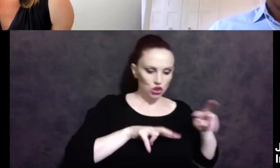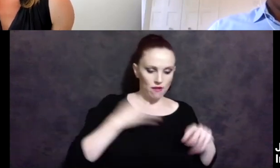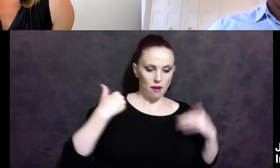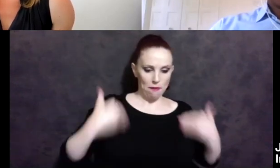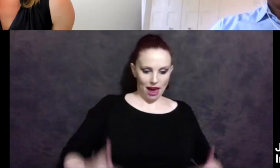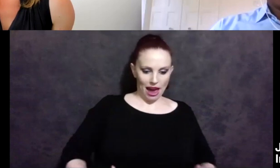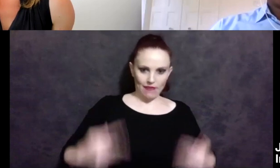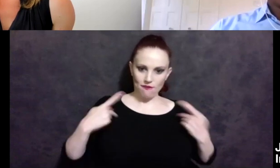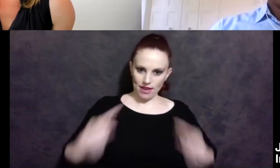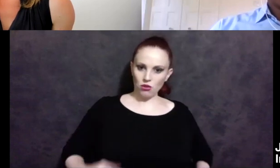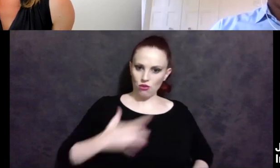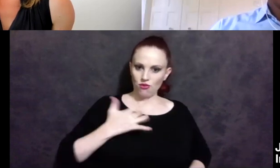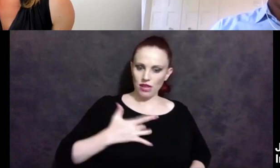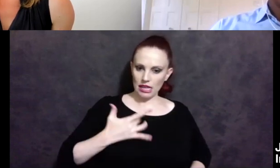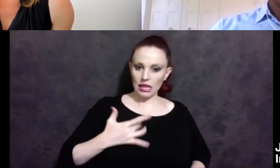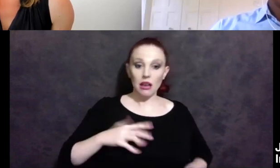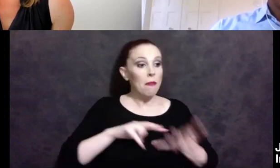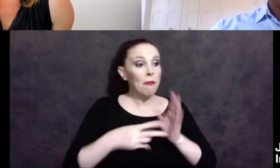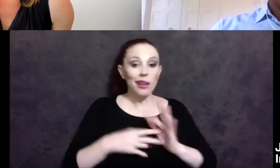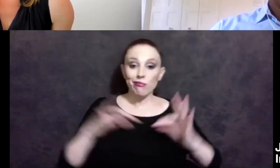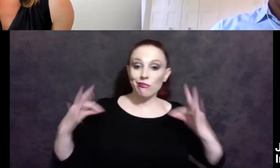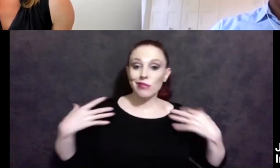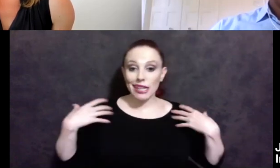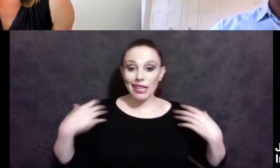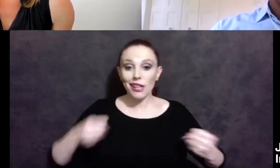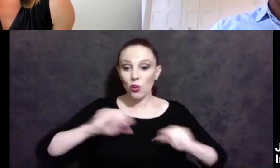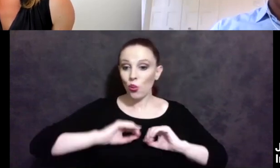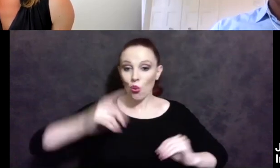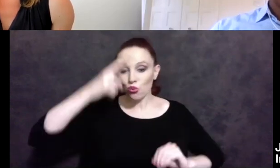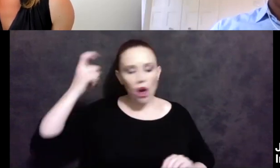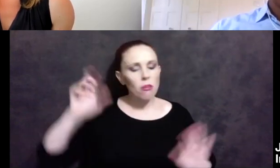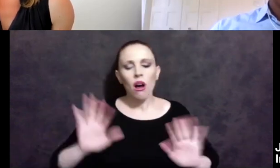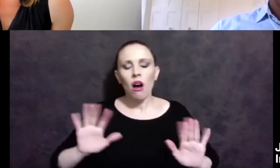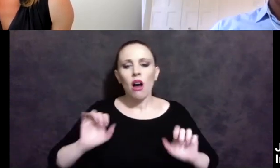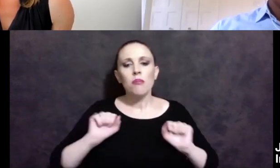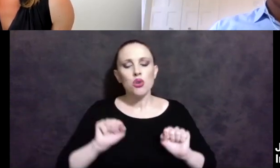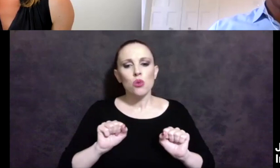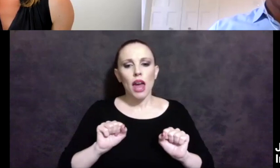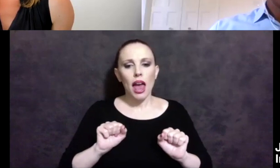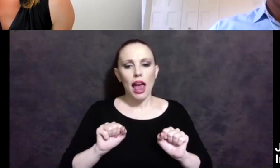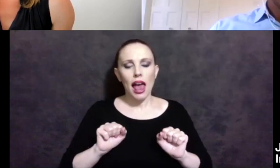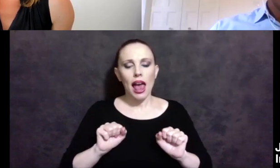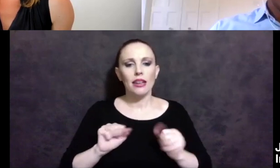mean you will be completely healed from trauma, but you can engage in more self regulation